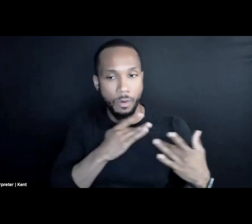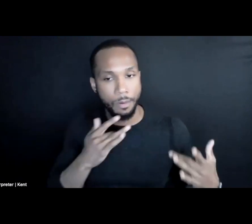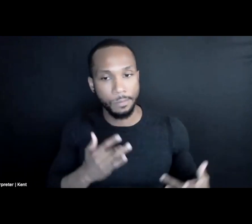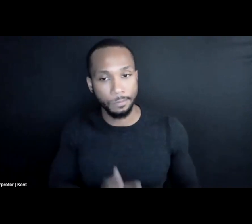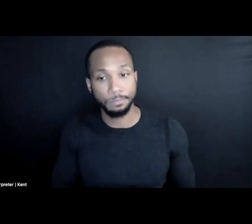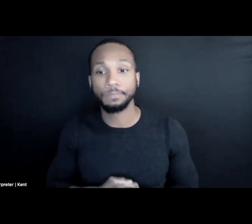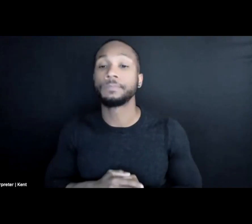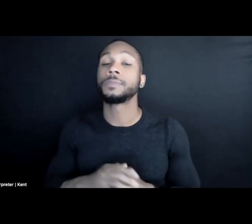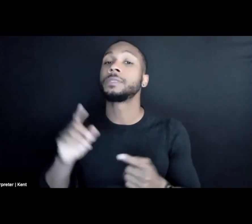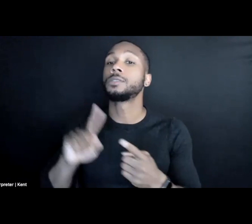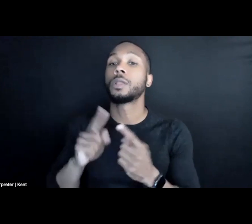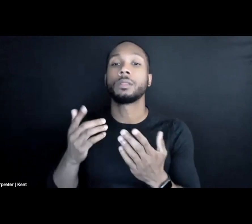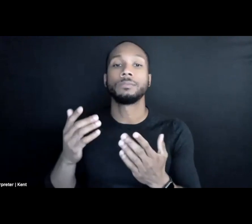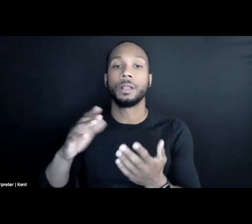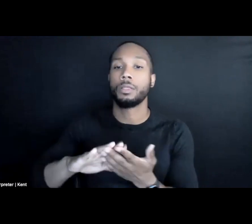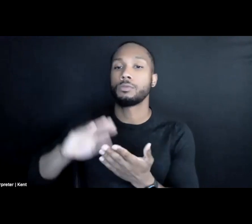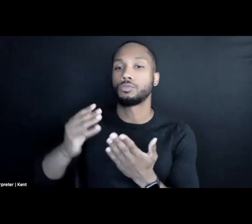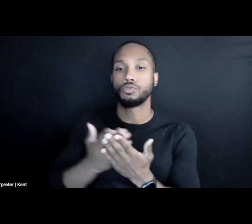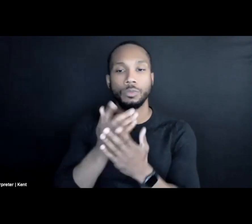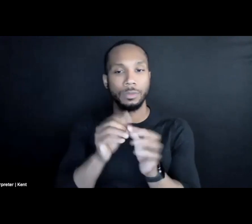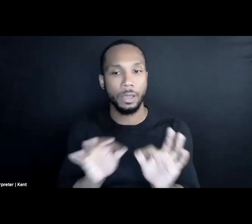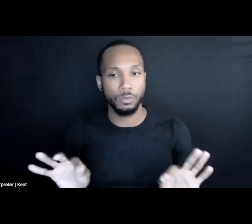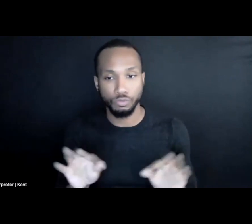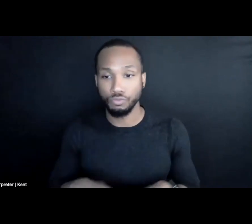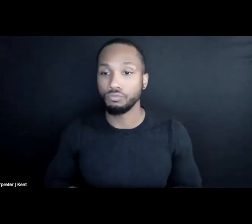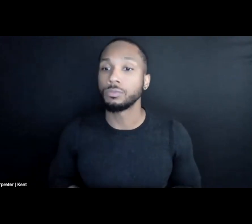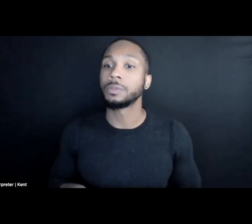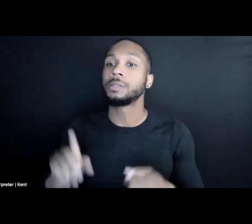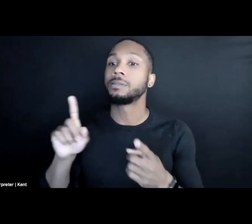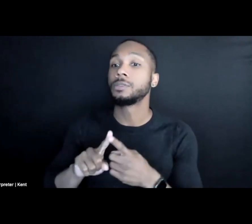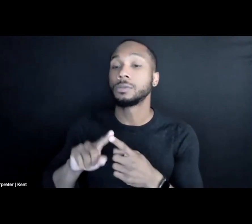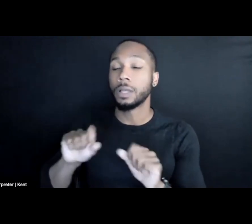until they learn your new language, until they can be shared with someone